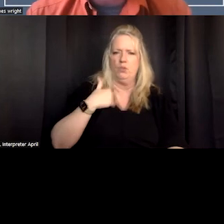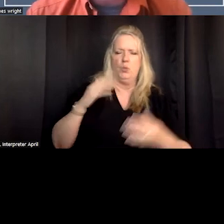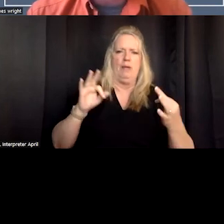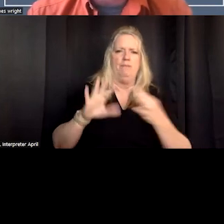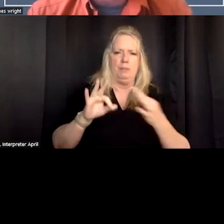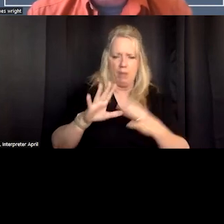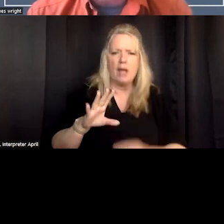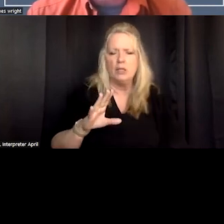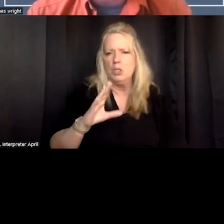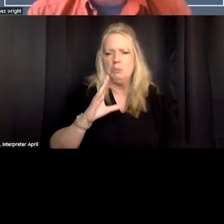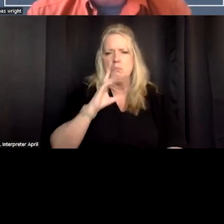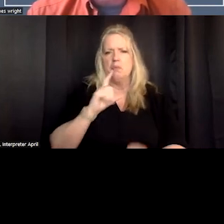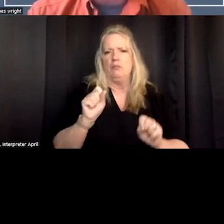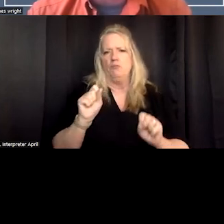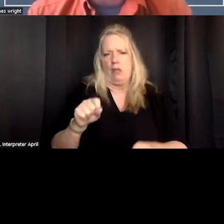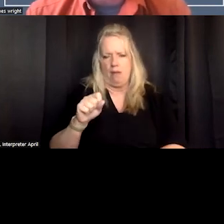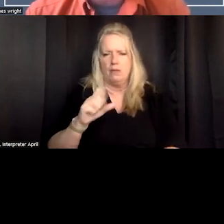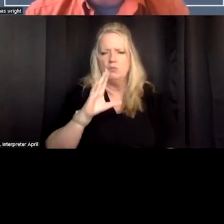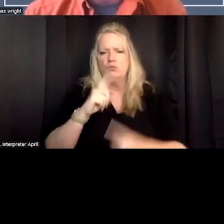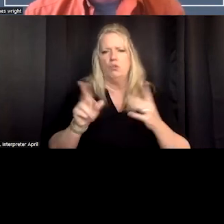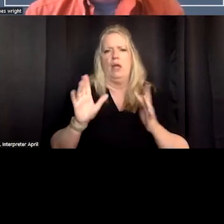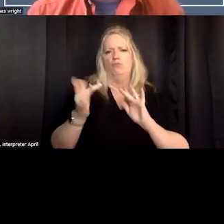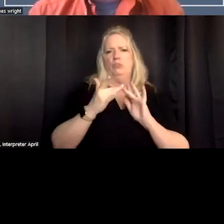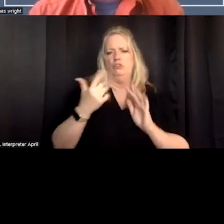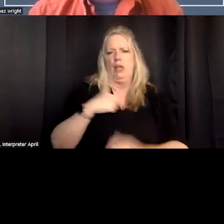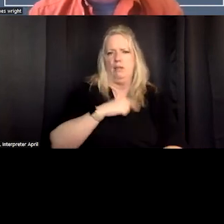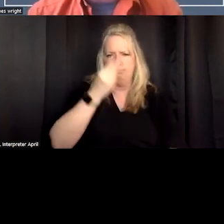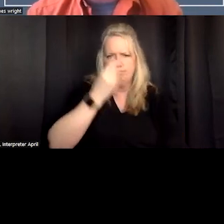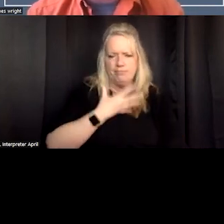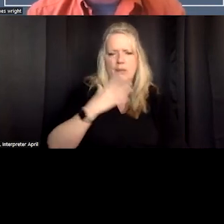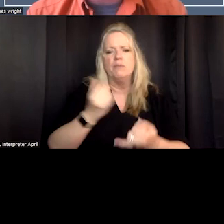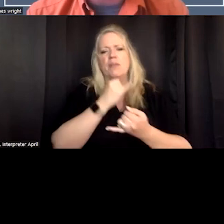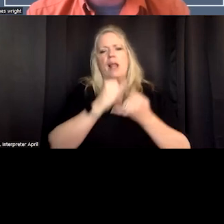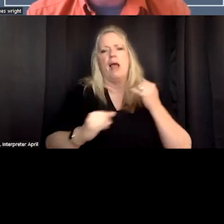PLEASE DON'T HESITATE TO, TO, REACH OUT AND LET US KNOW. AND, LAST SLIDE FOR ME. THEN TURN IT OVER TO